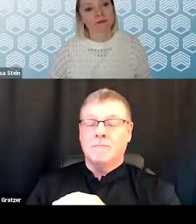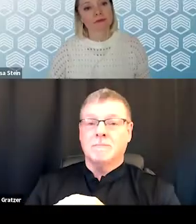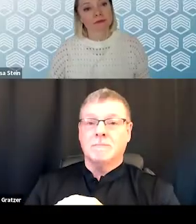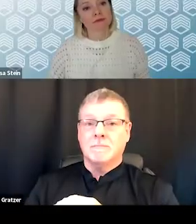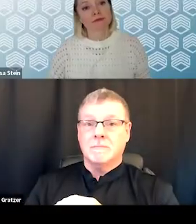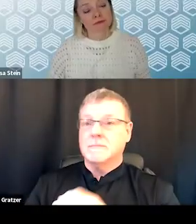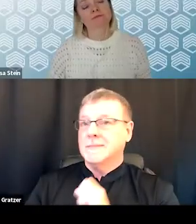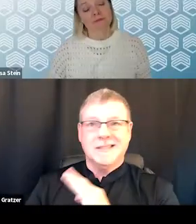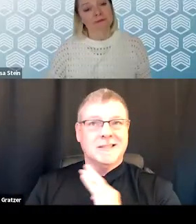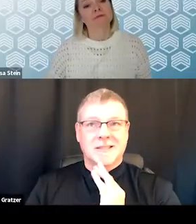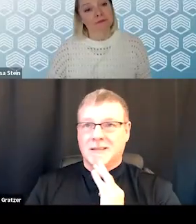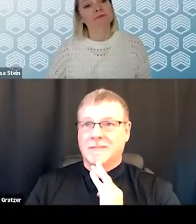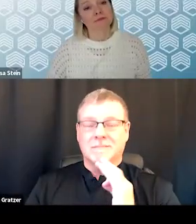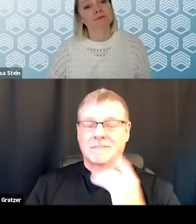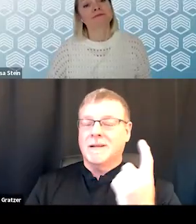staffing is also a challenge. So.